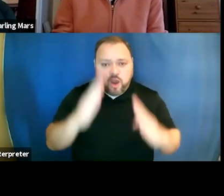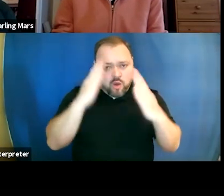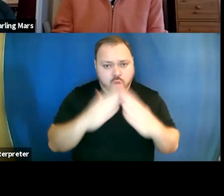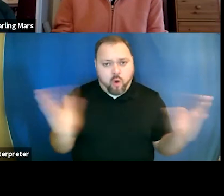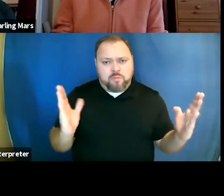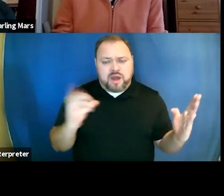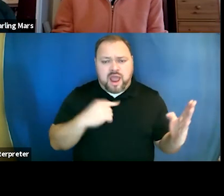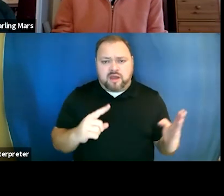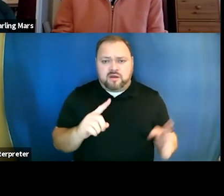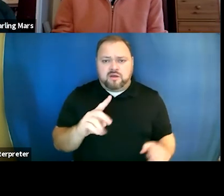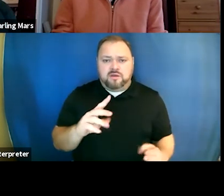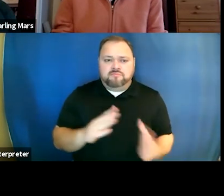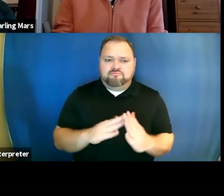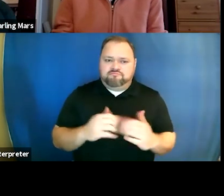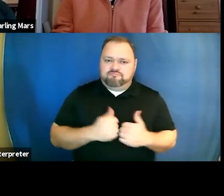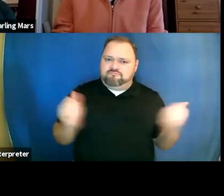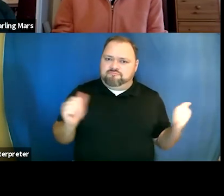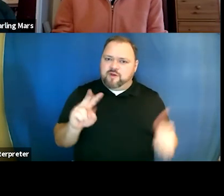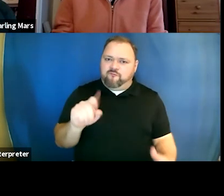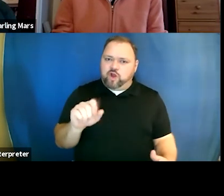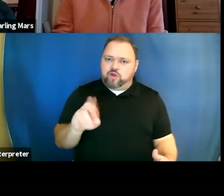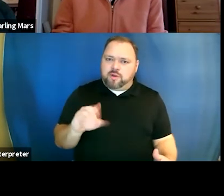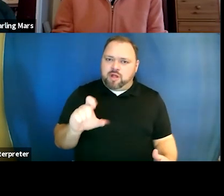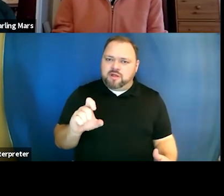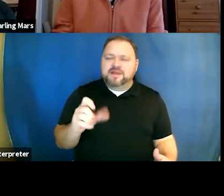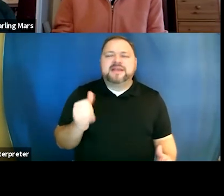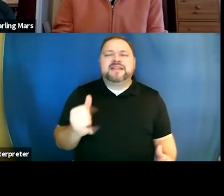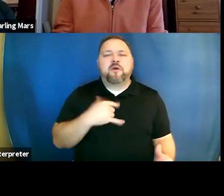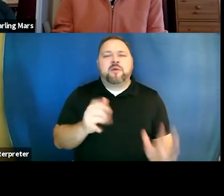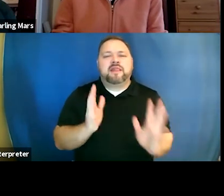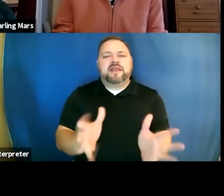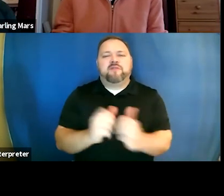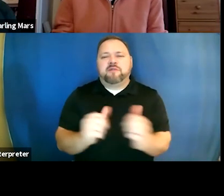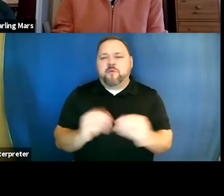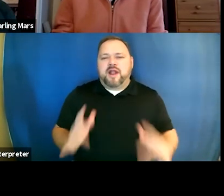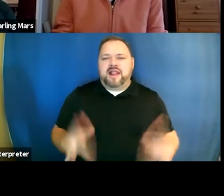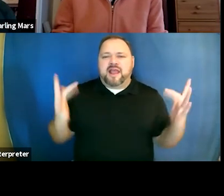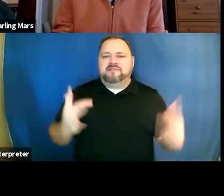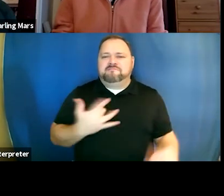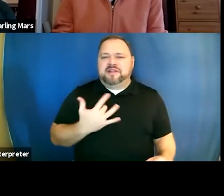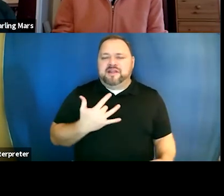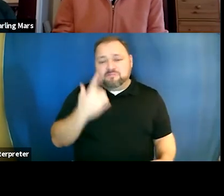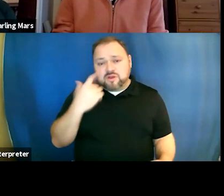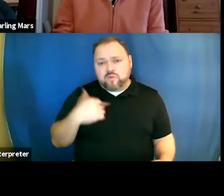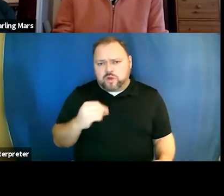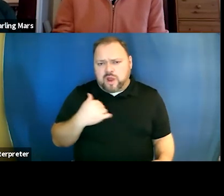I wanted to leave today on a lighthearted note. We did have a lot of heavy discussion,